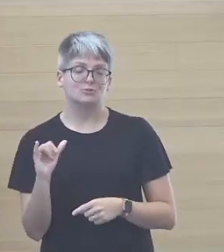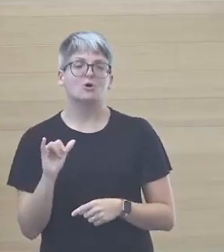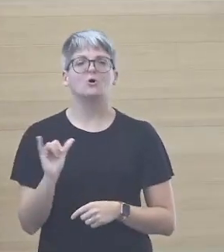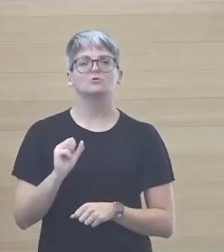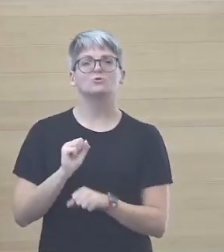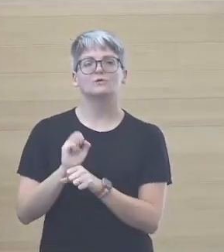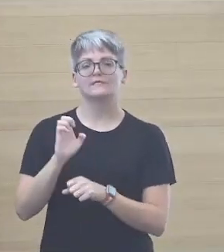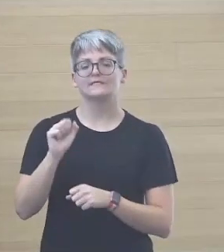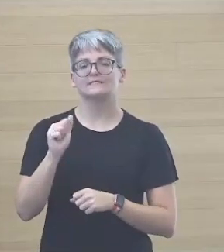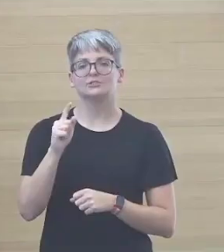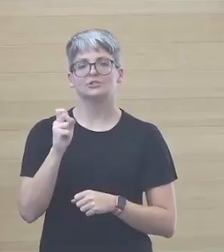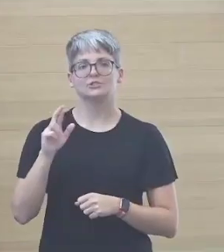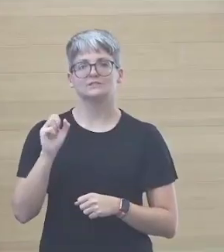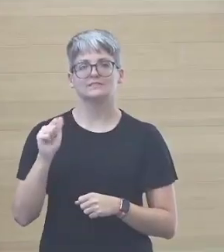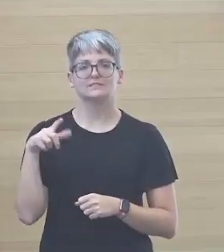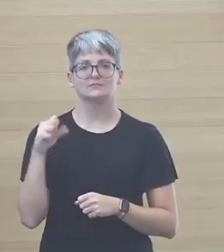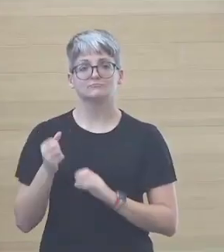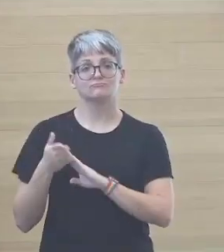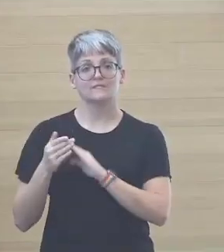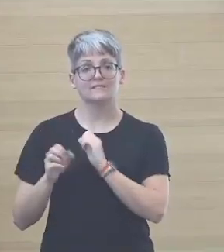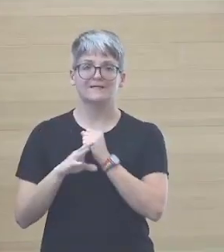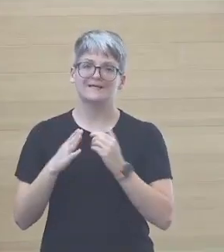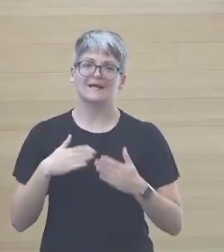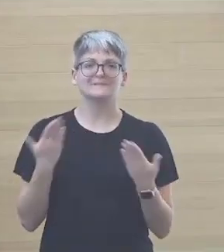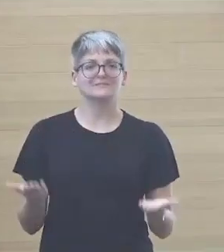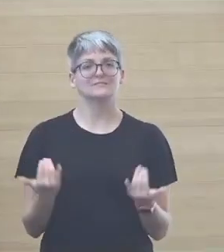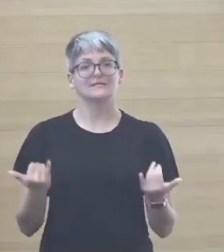and help run the campaign, and we're really happy to be here today.